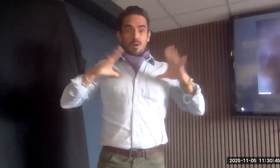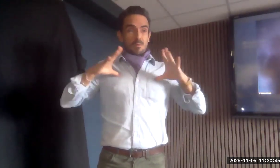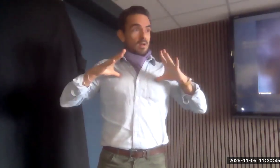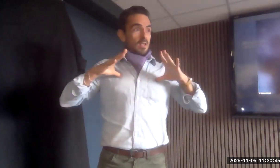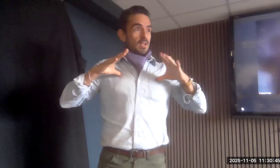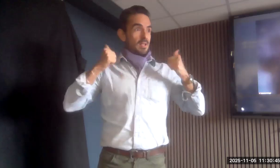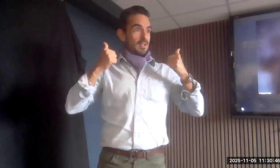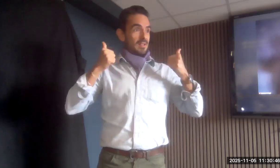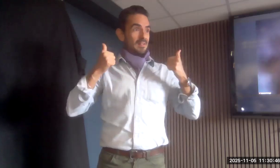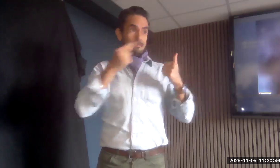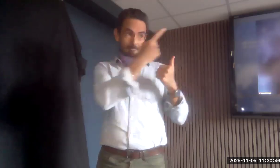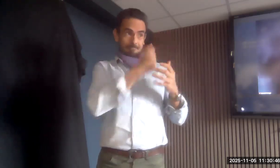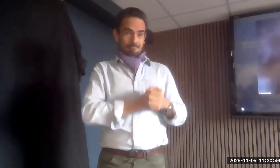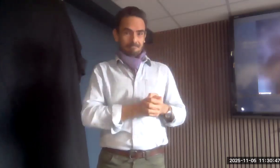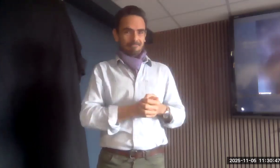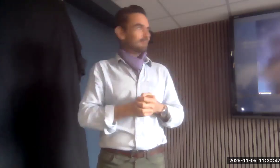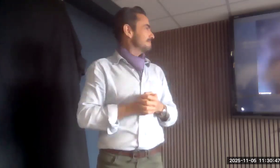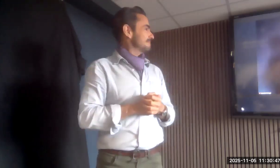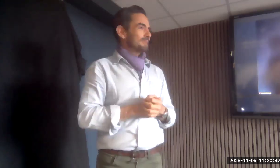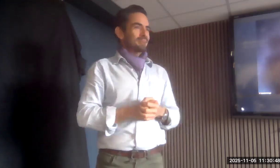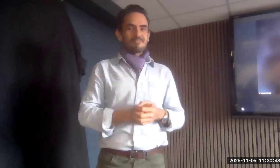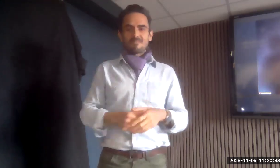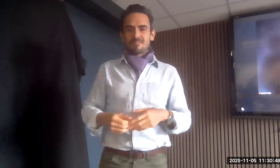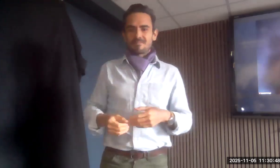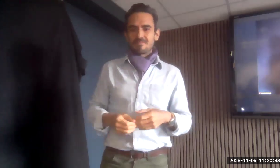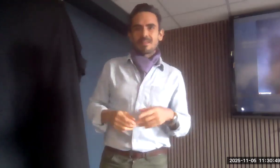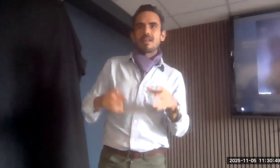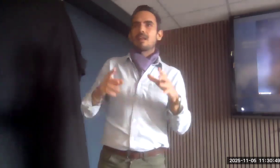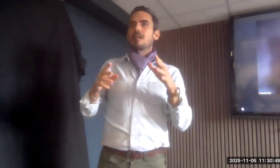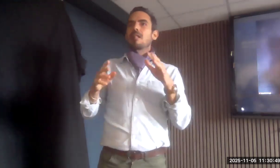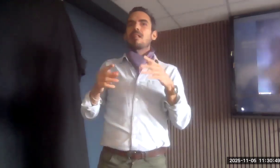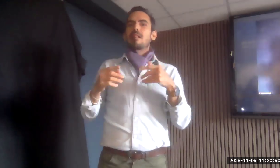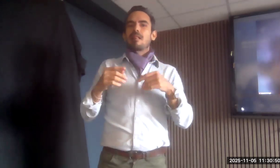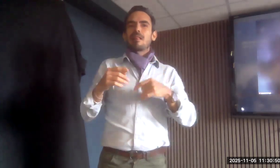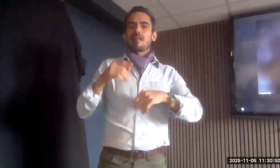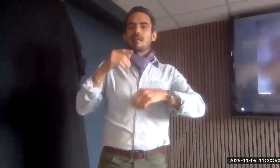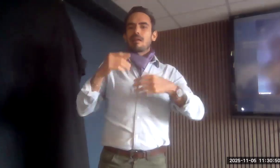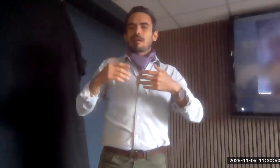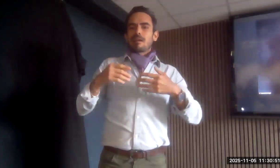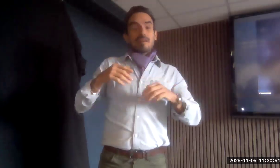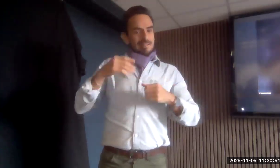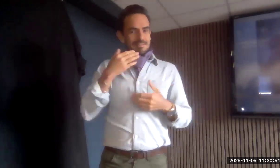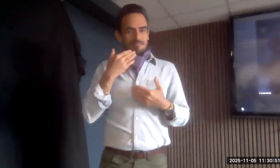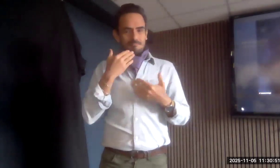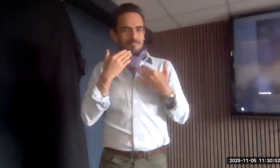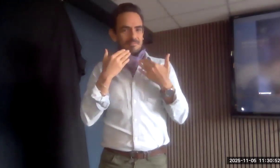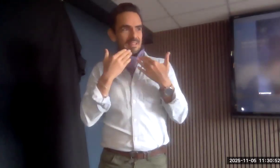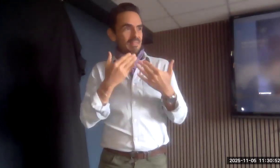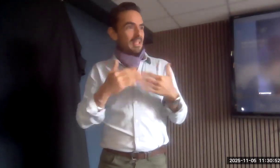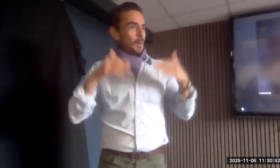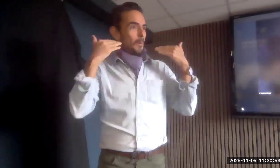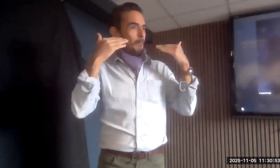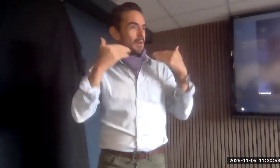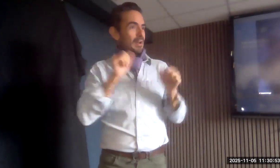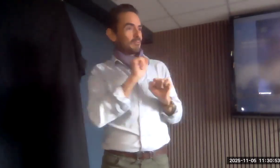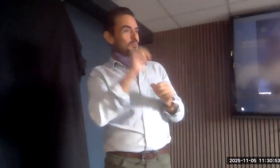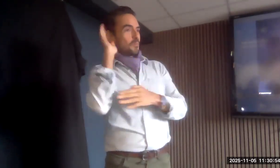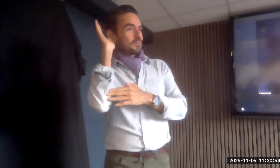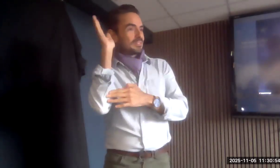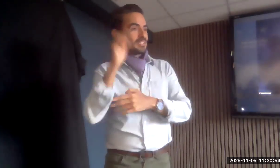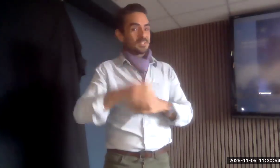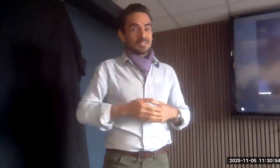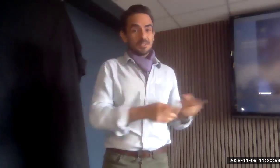Right. I think, just checking we're ready to continue with our next presenter.